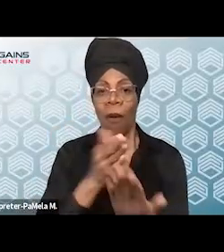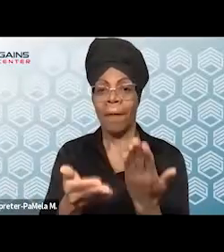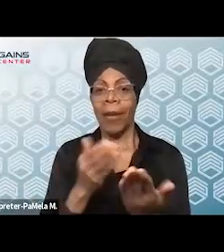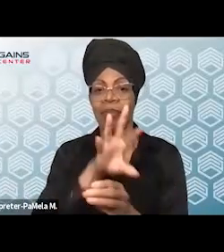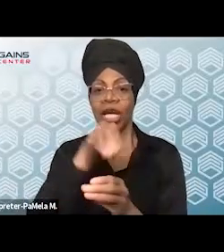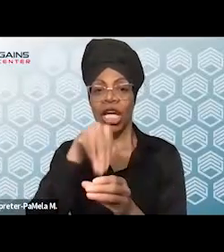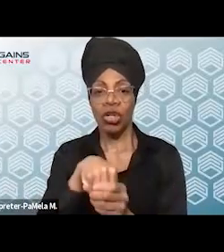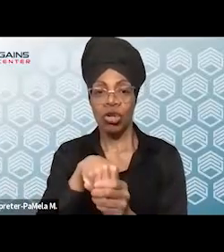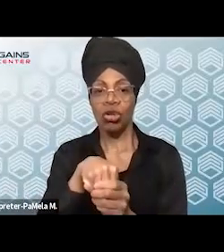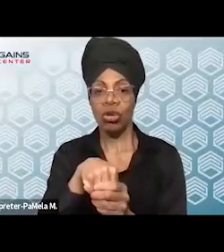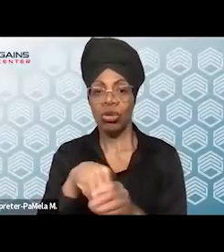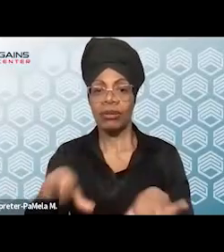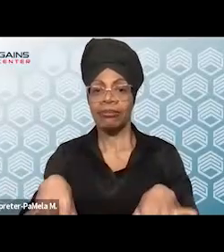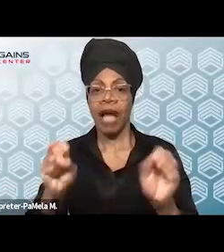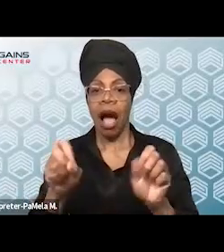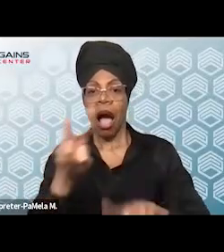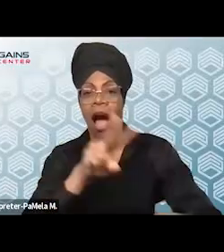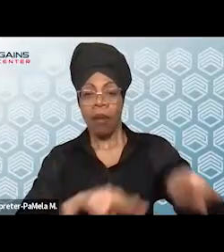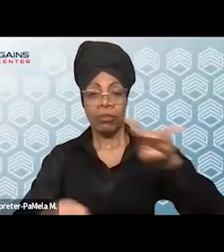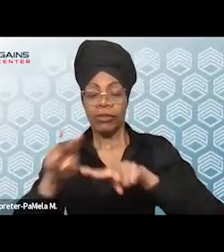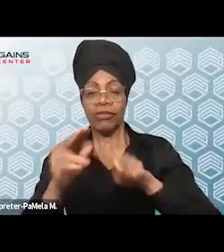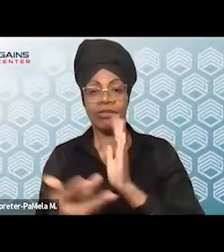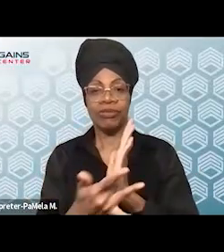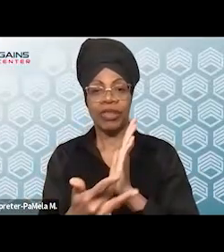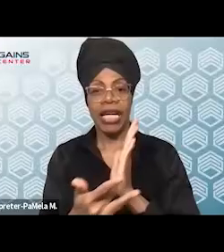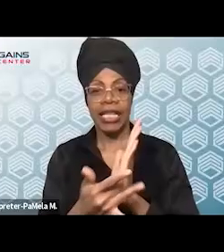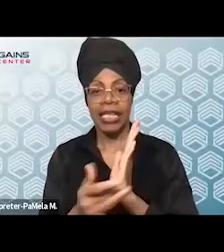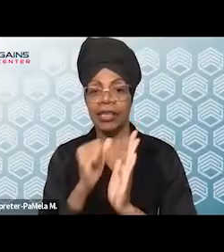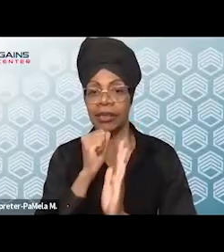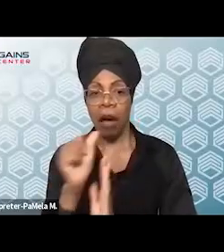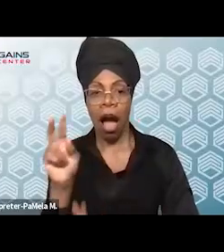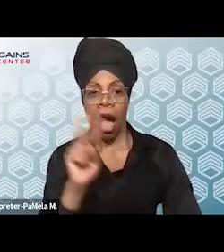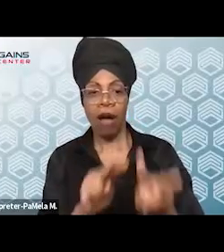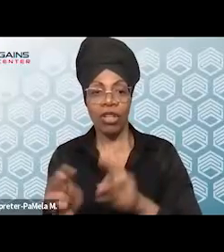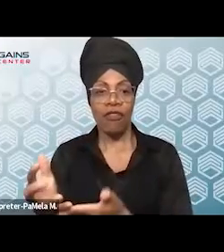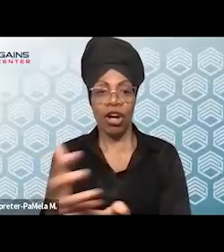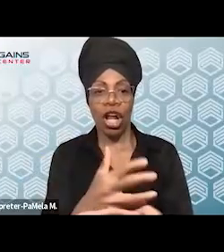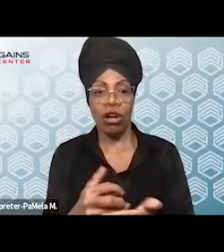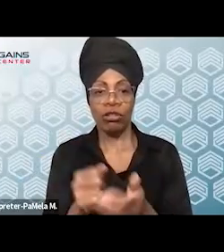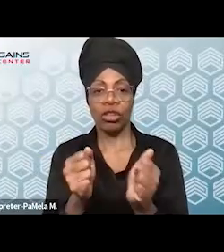adopted observation techniques, unobserved collection with precautions,